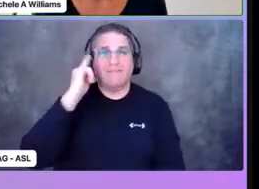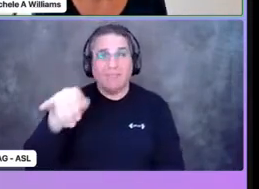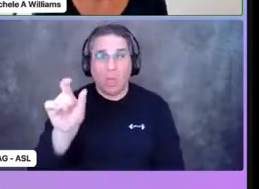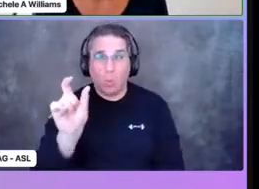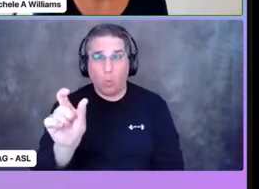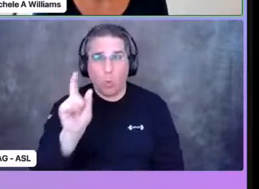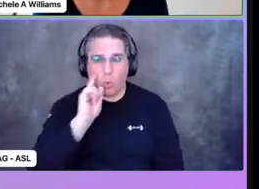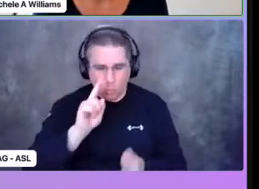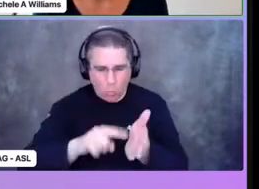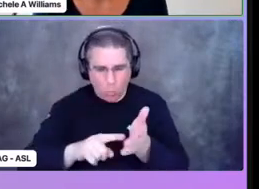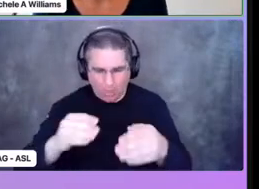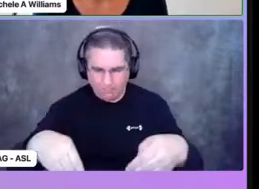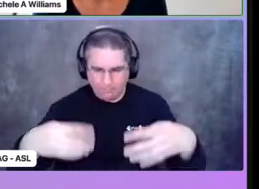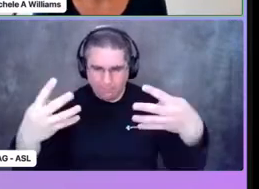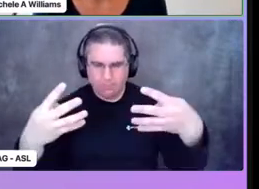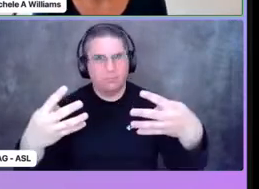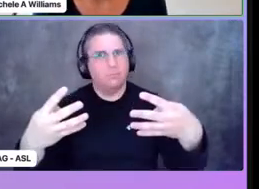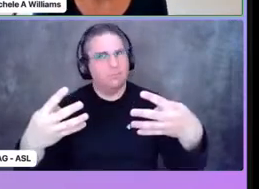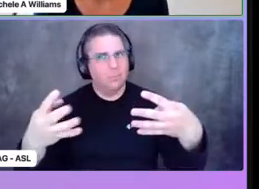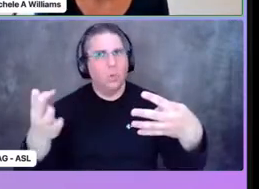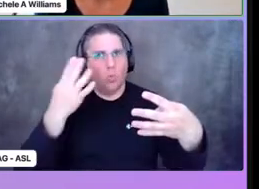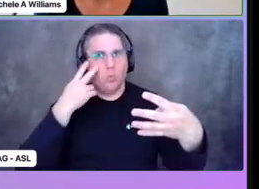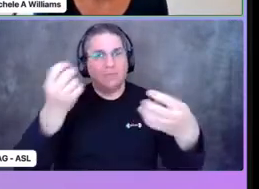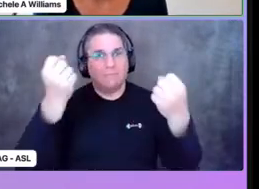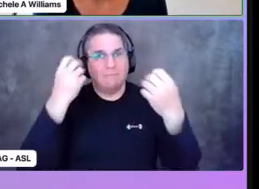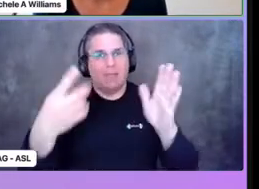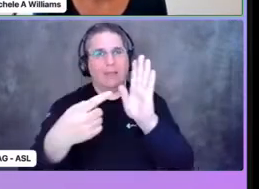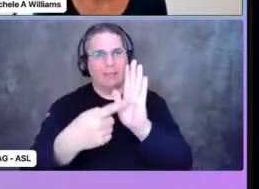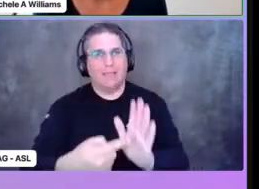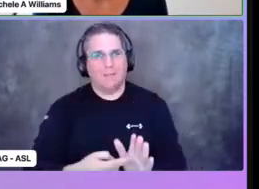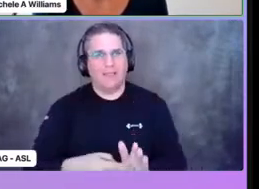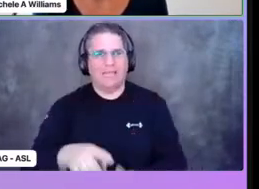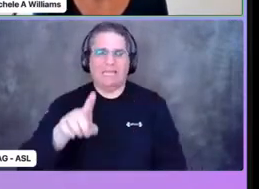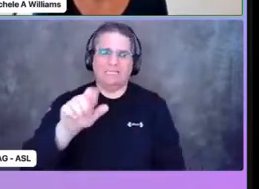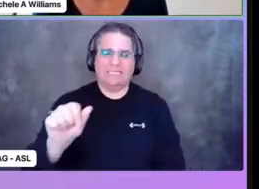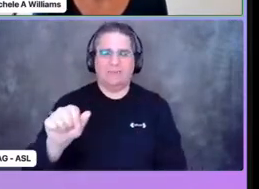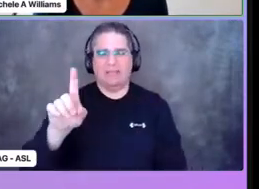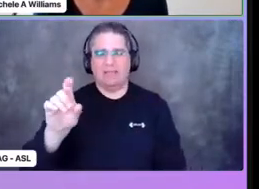absolutely look up in your favorite search browser,